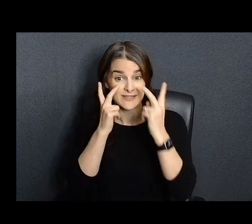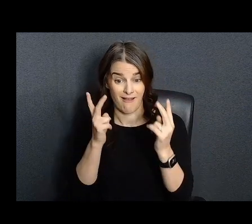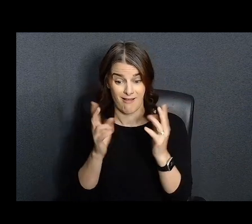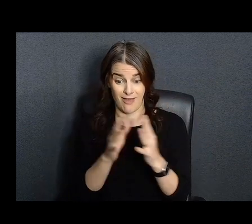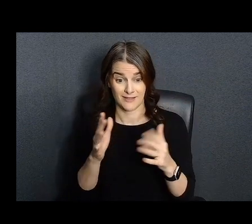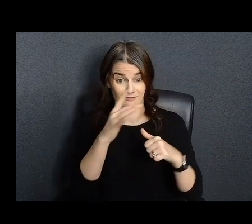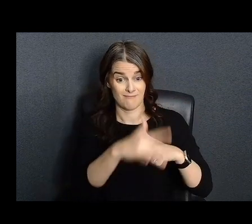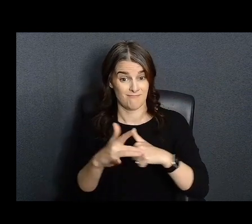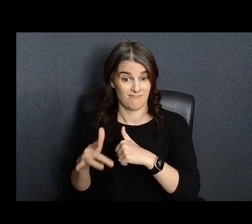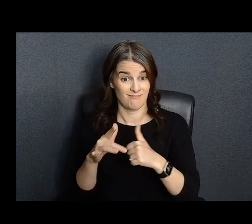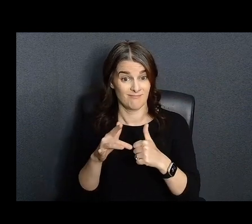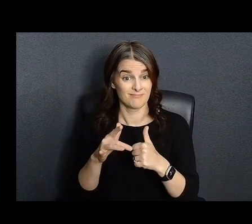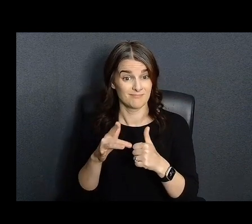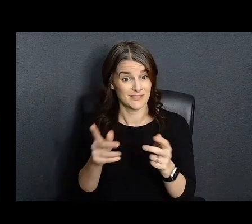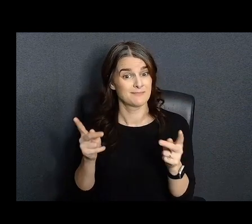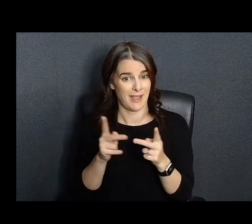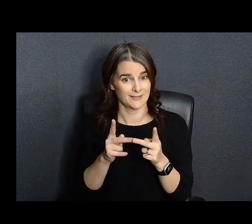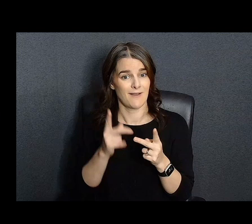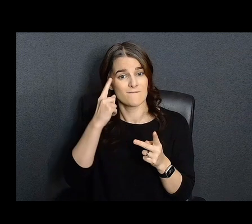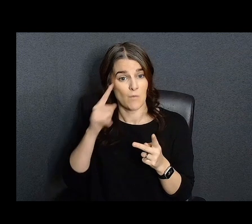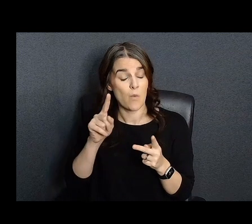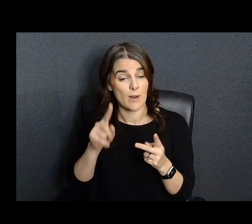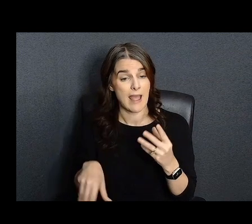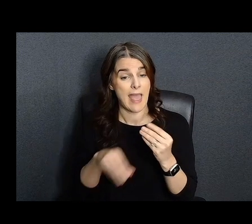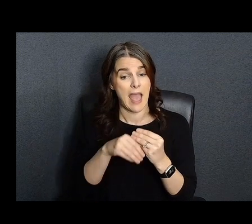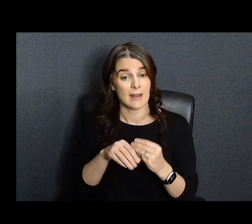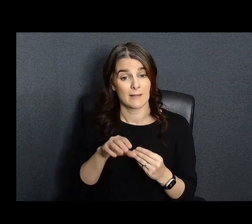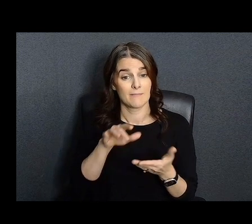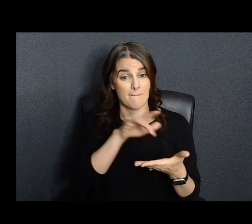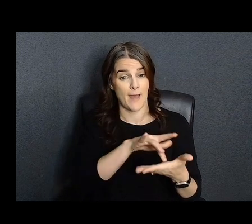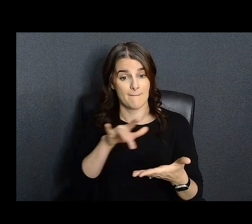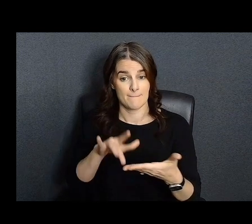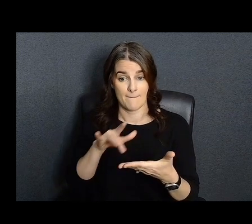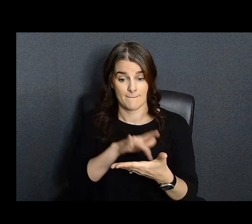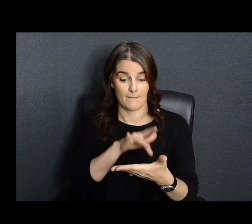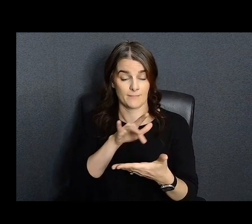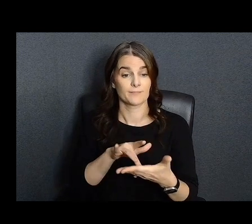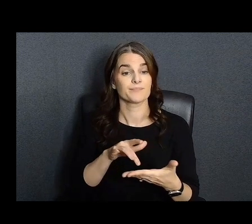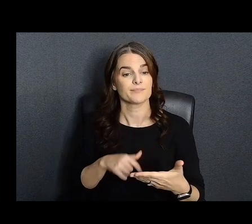on the screen to add buttons. I tap these little toggles, and you'll